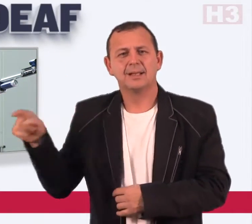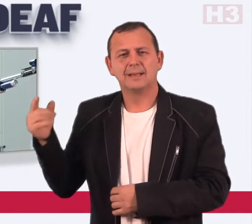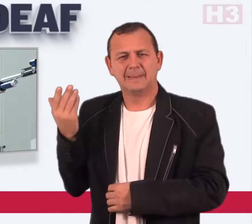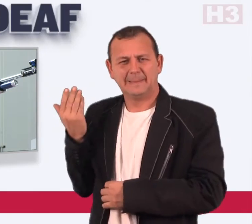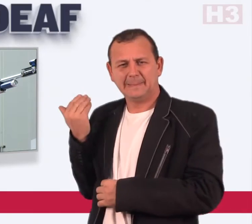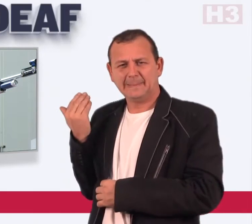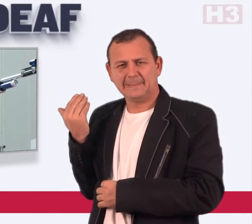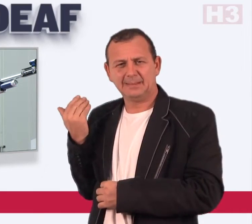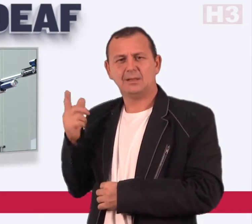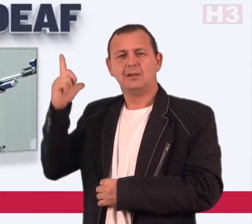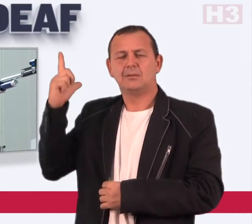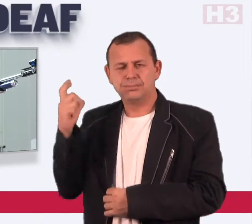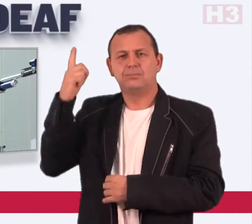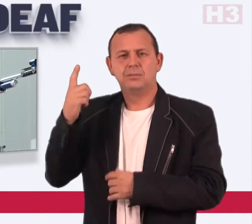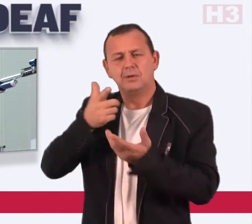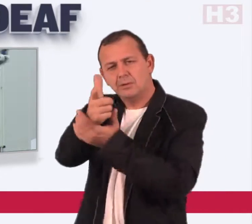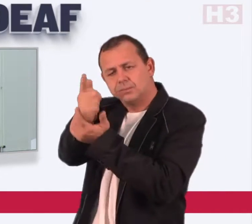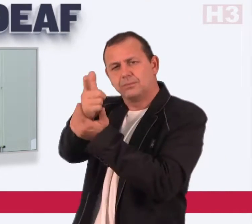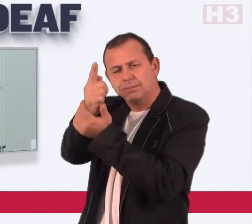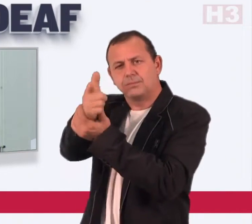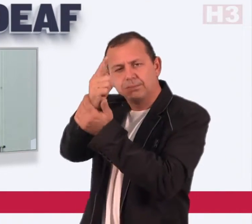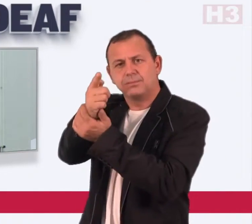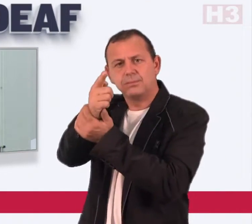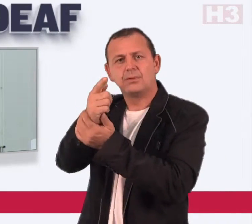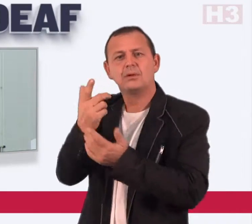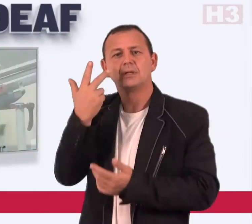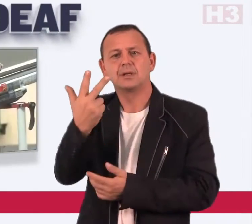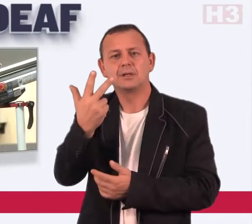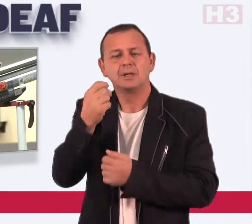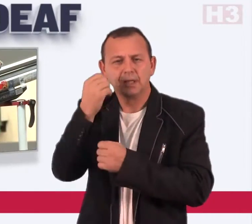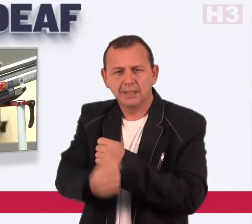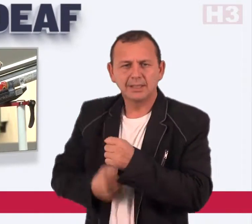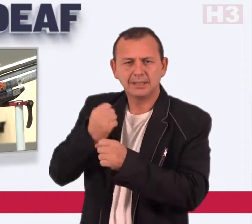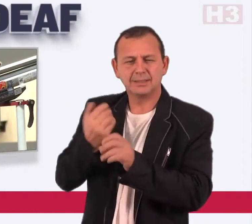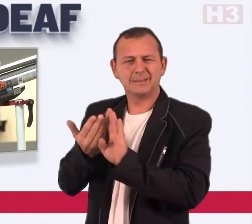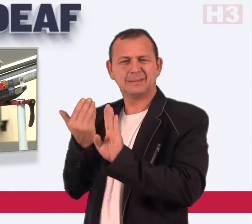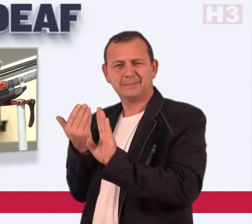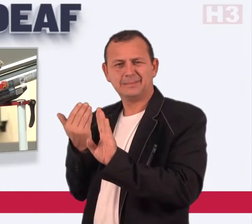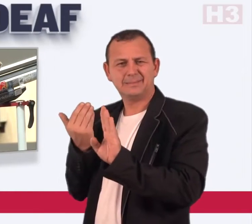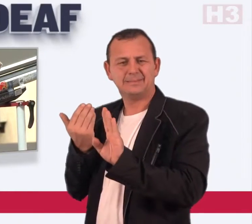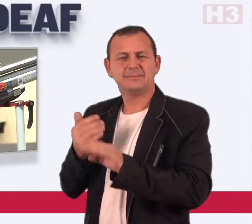years ago!